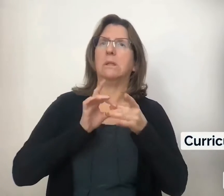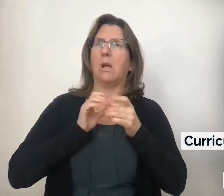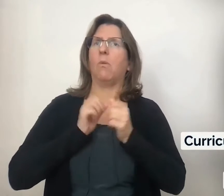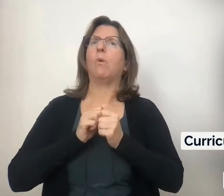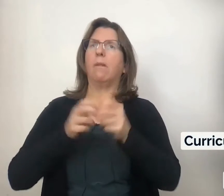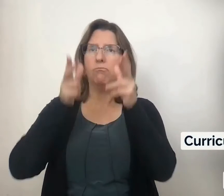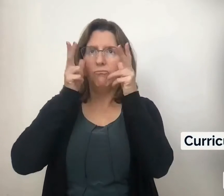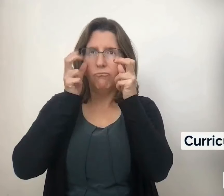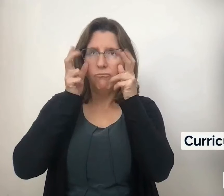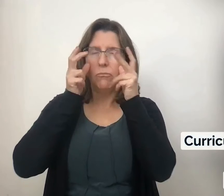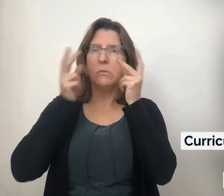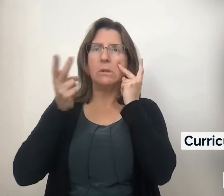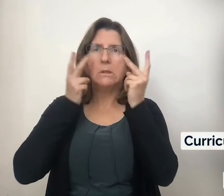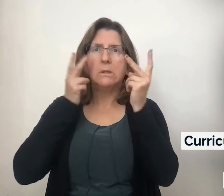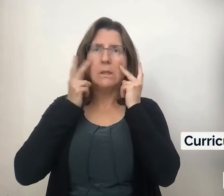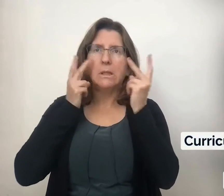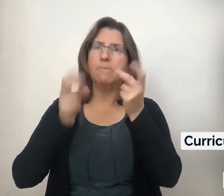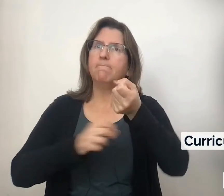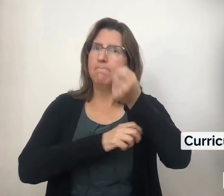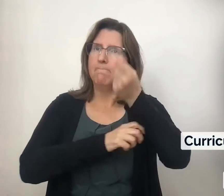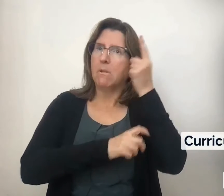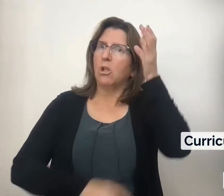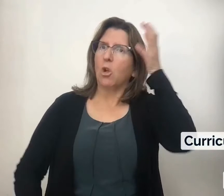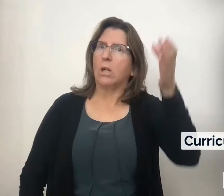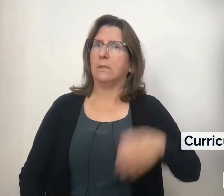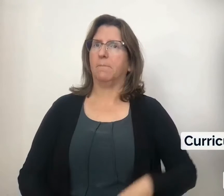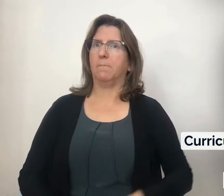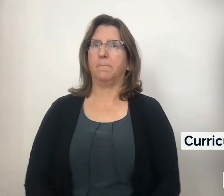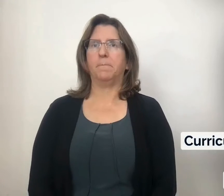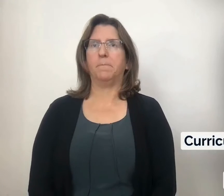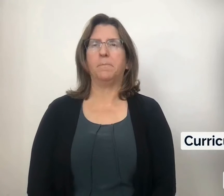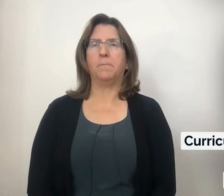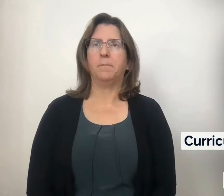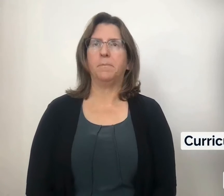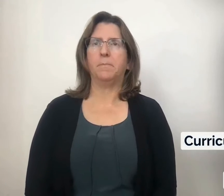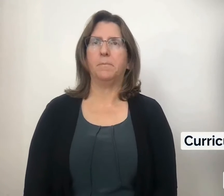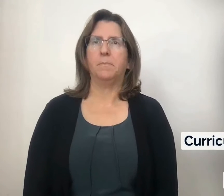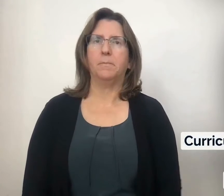These visual prompts will help students learn and understand the content.